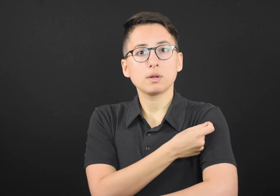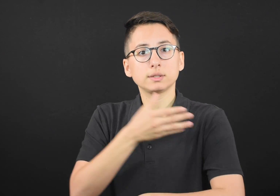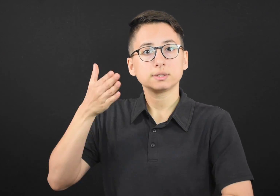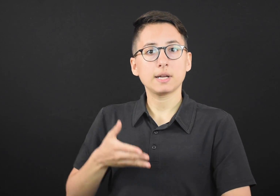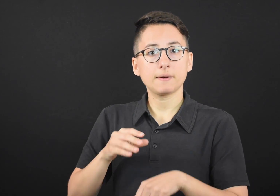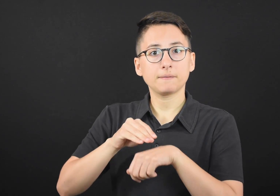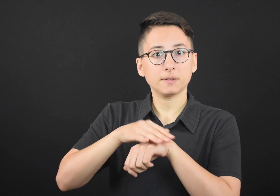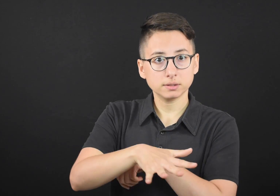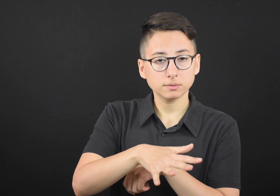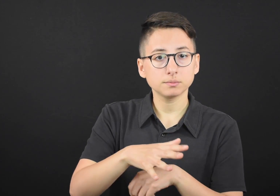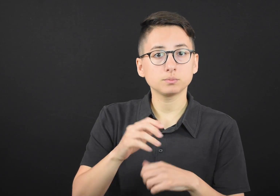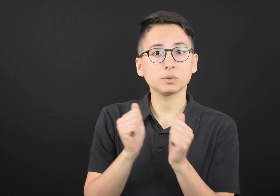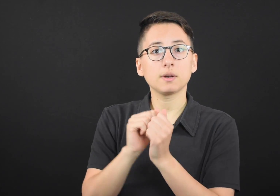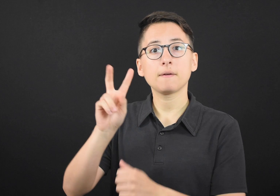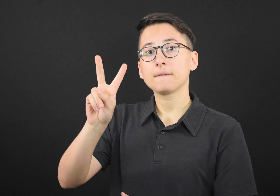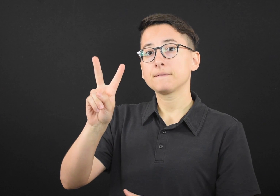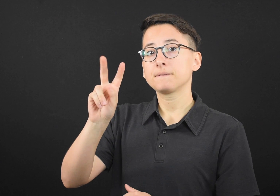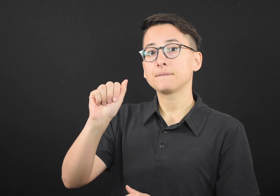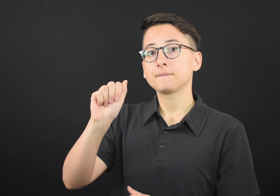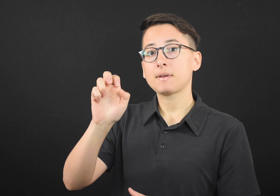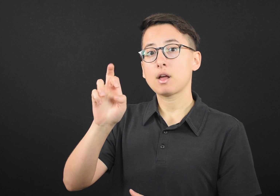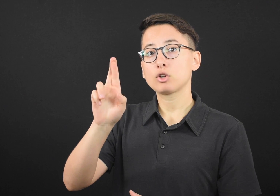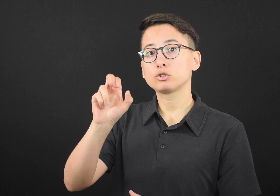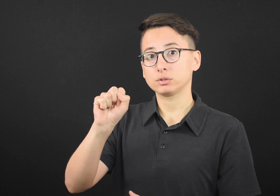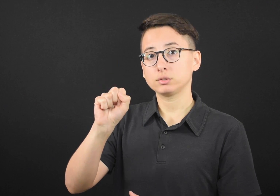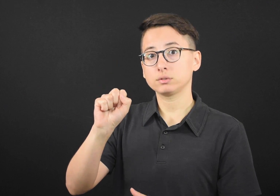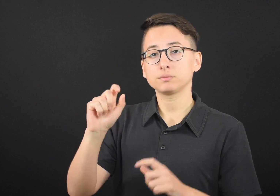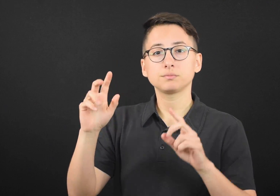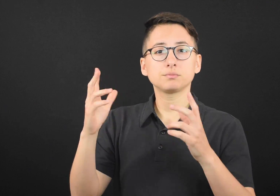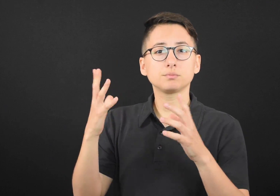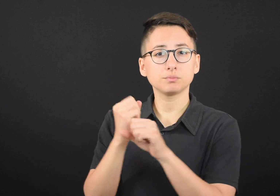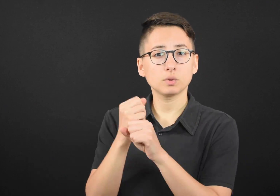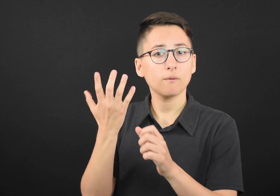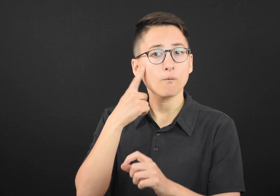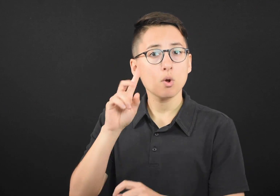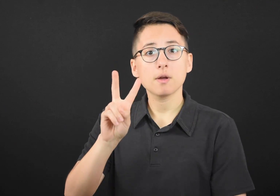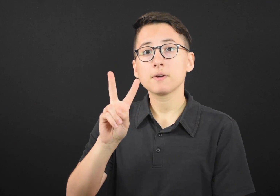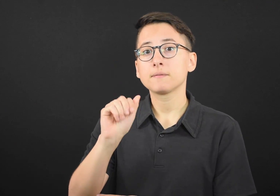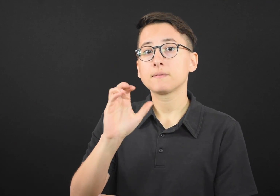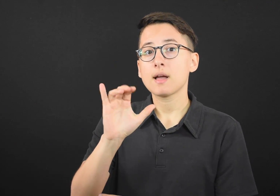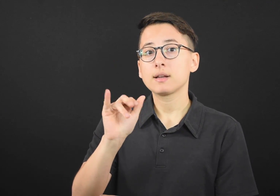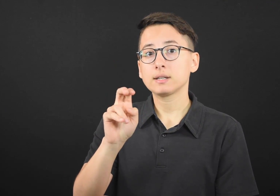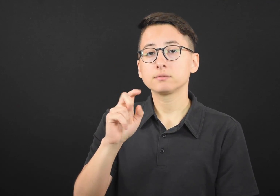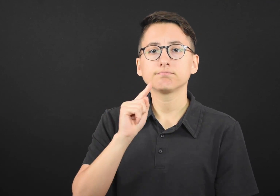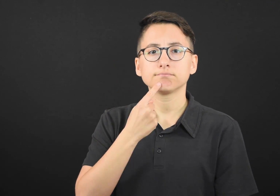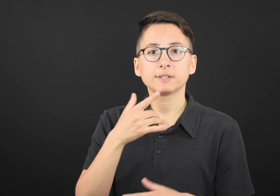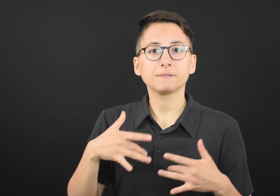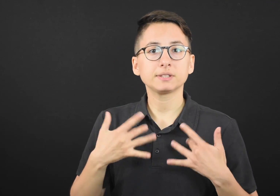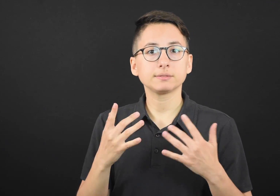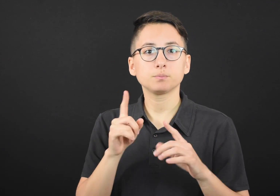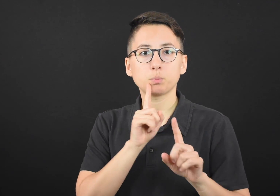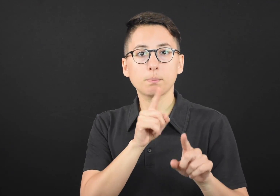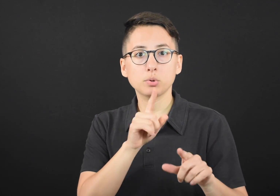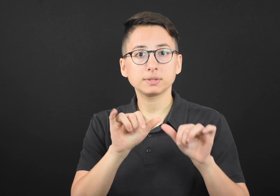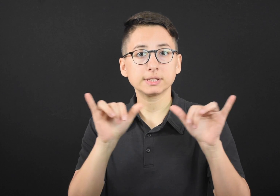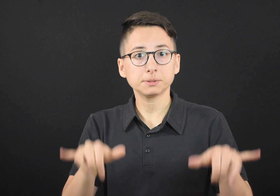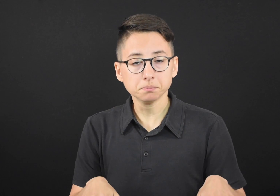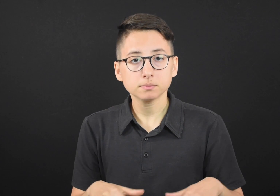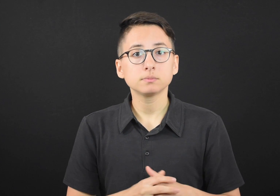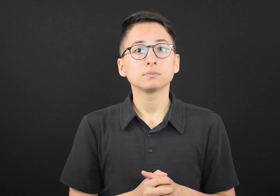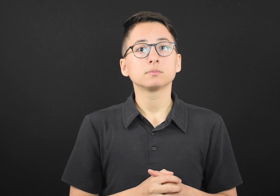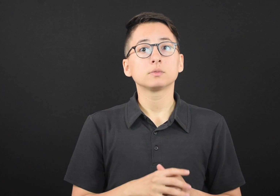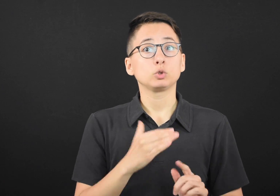VAERS (Vaccine Adverse Events Reporting System), the risk of death or serious